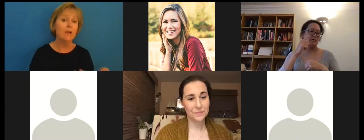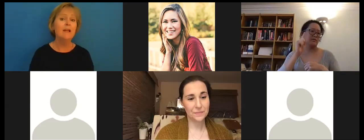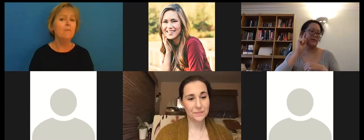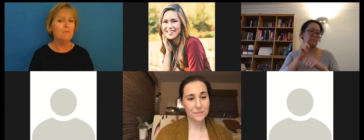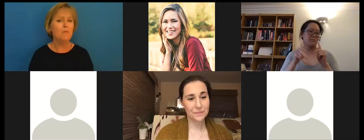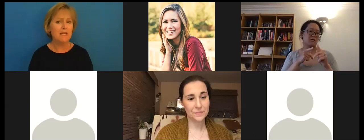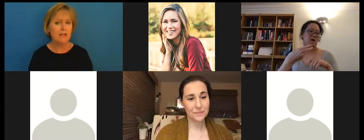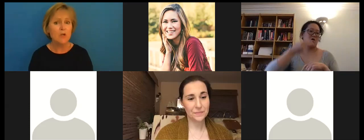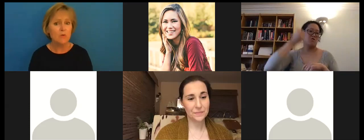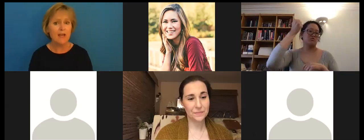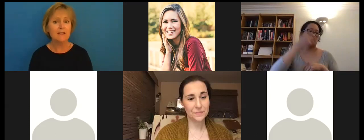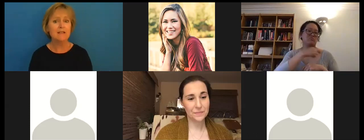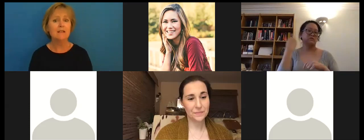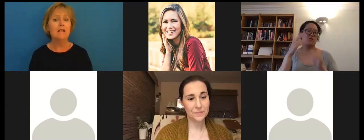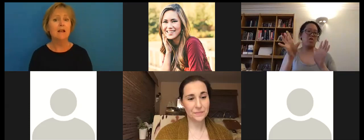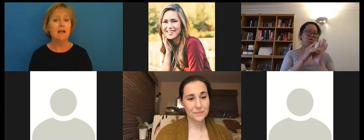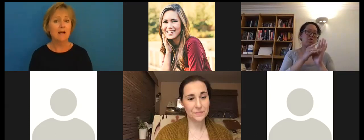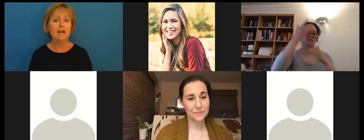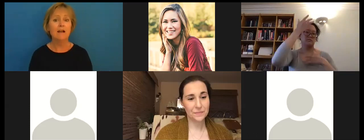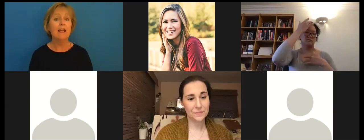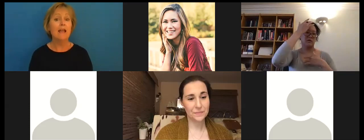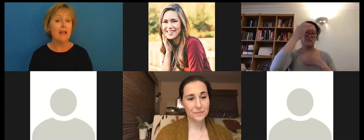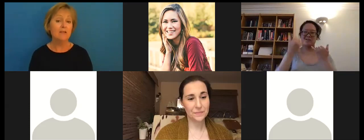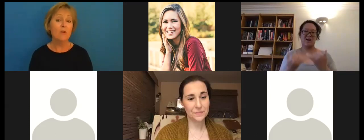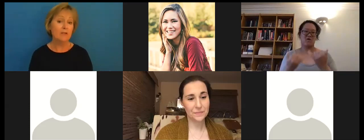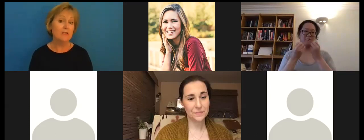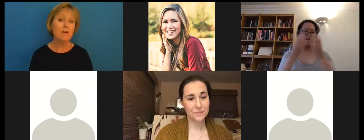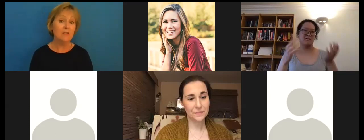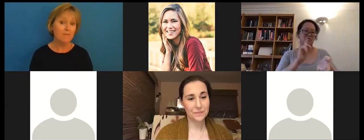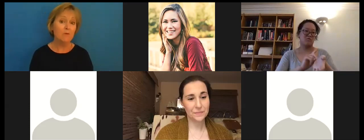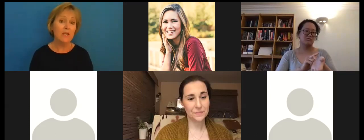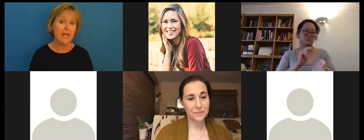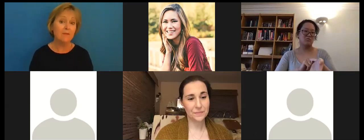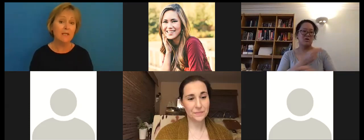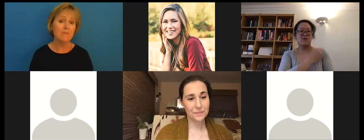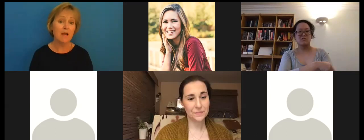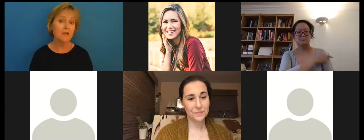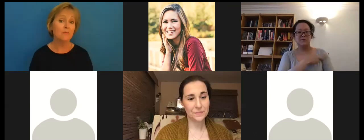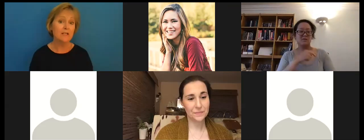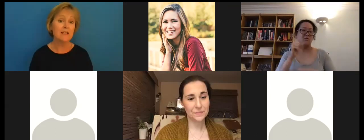People may not know that, and so as a result, Deaf people can become higher-risk